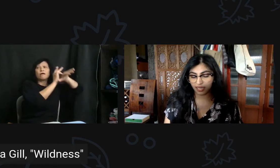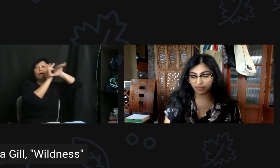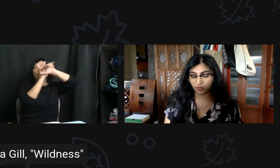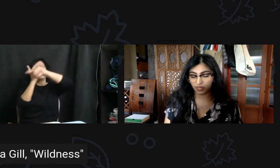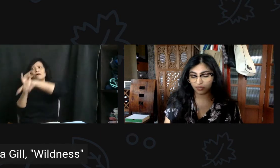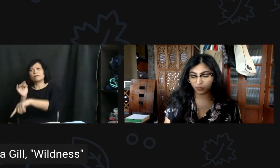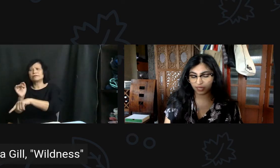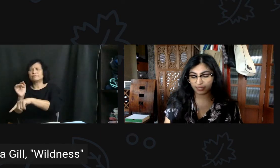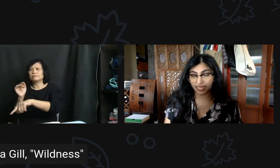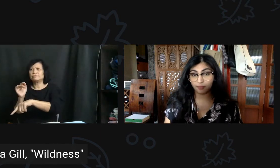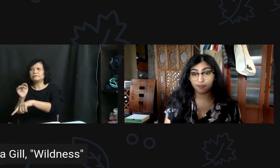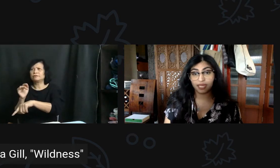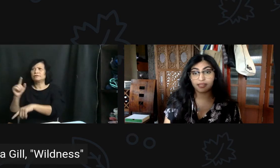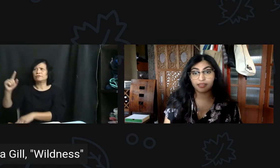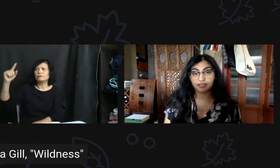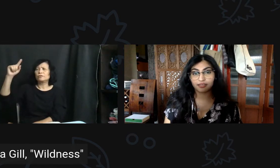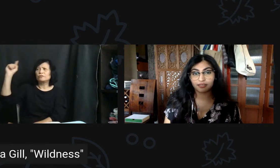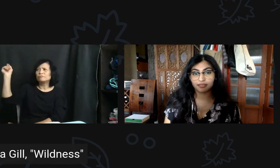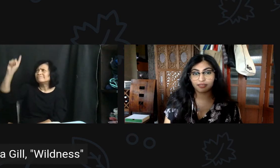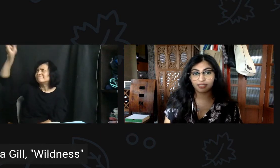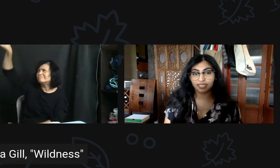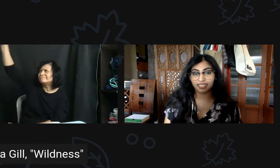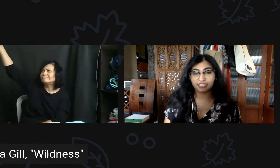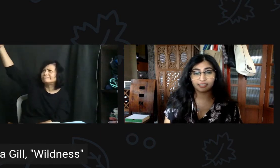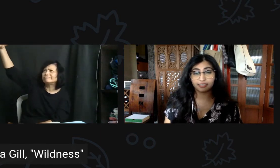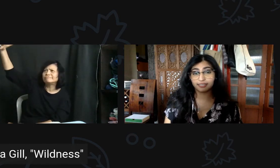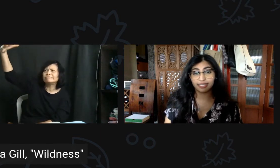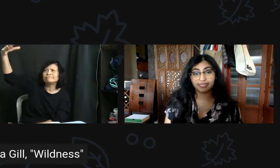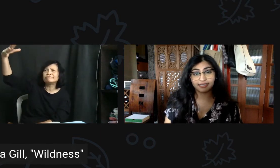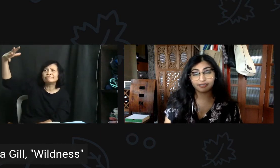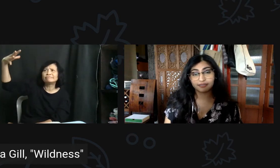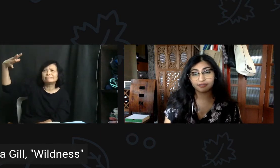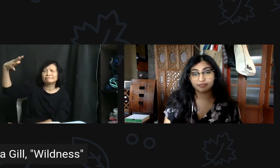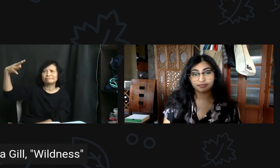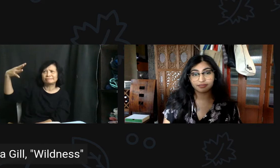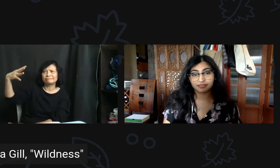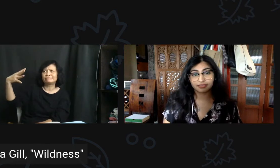and the one where they bathe in gilded light.